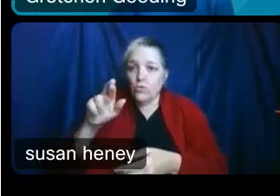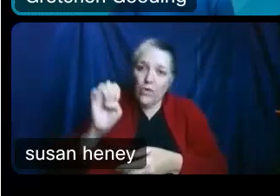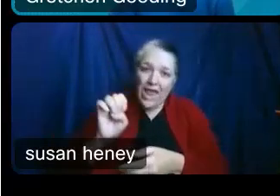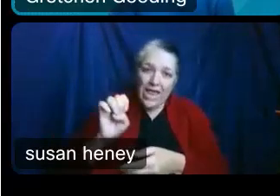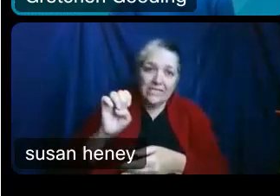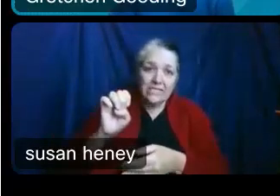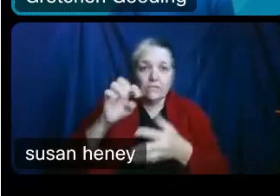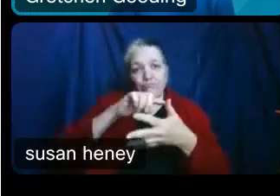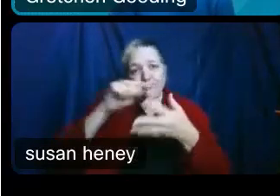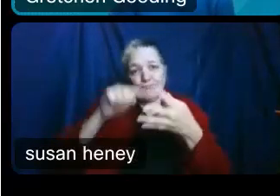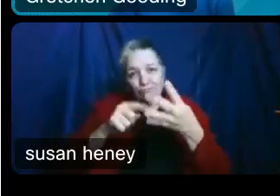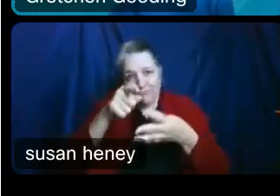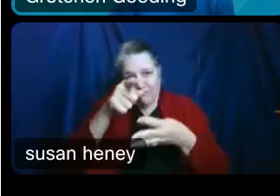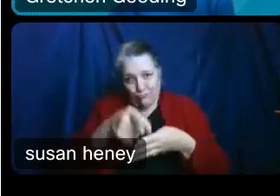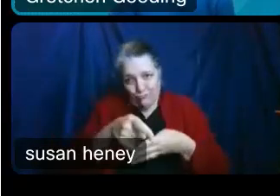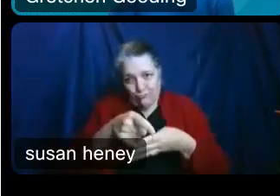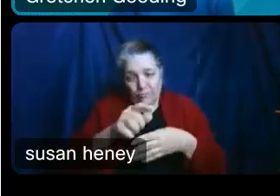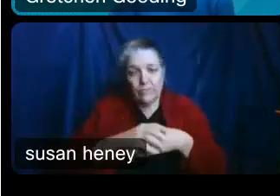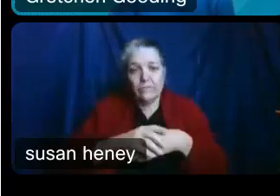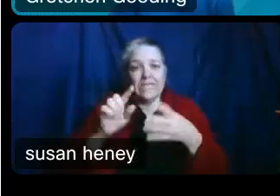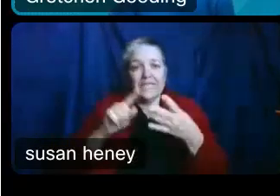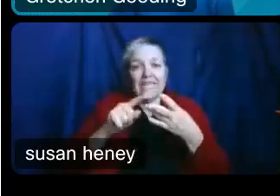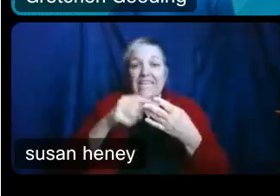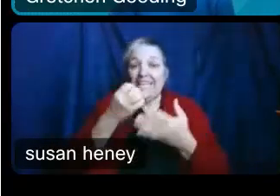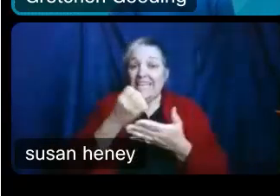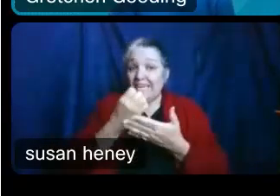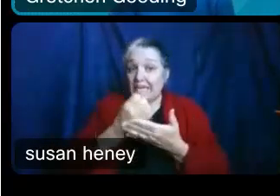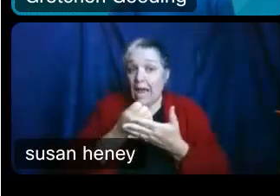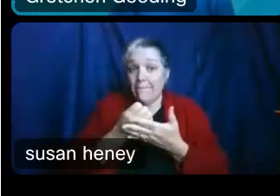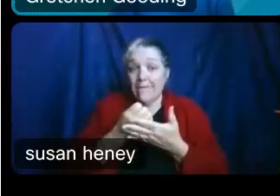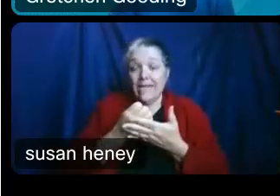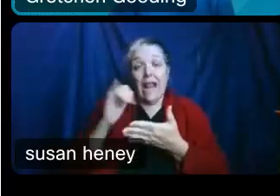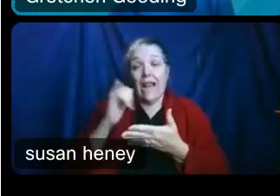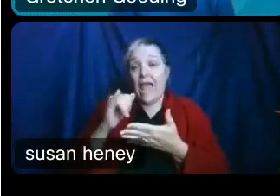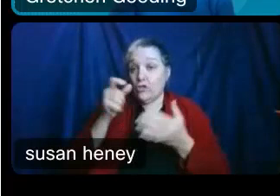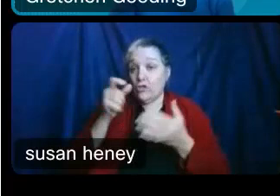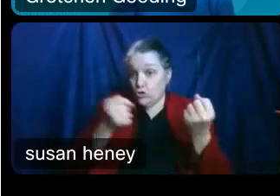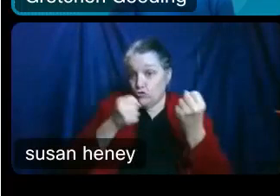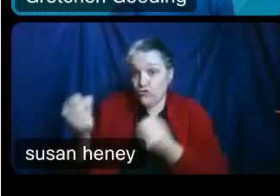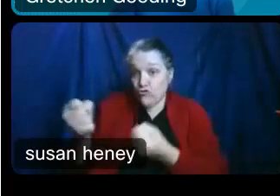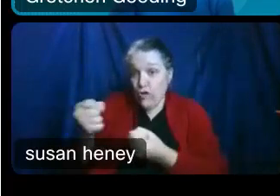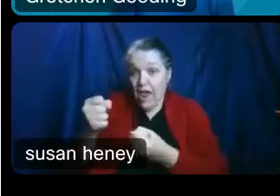Economic characteristics include topics like commuting to work, employment status, and